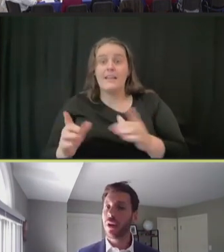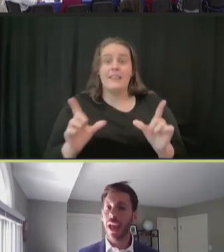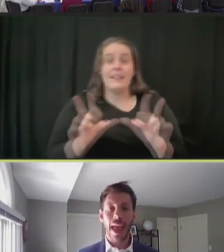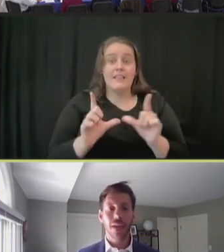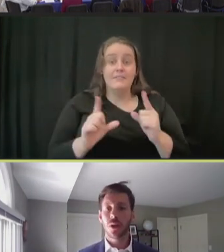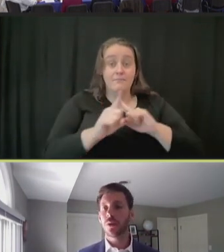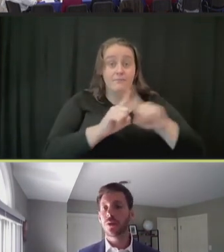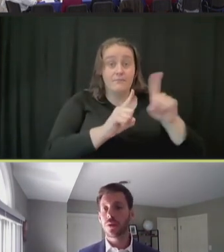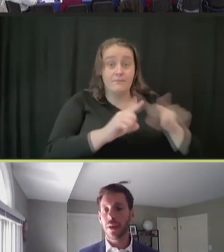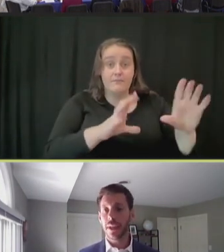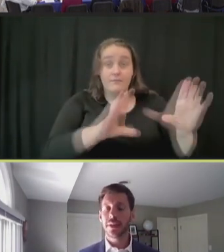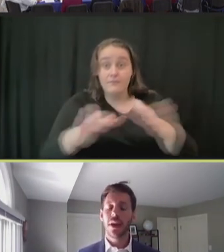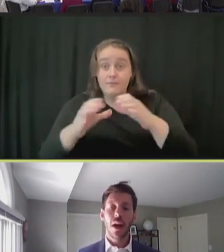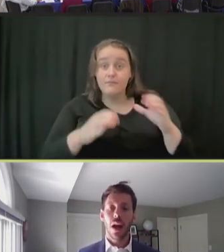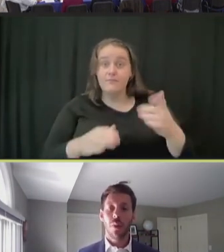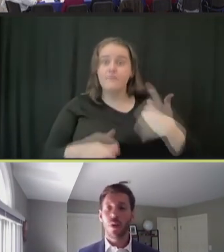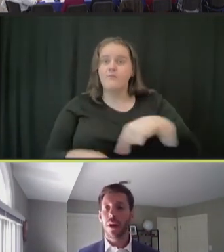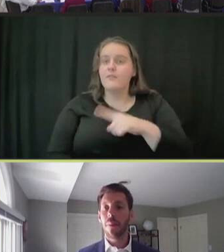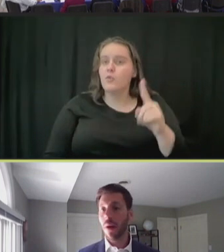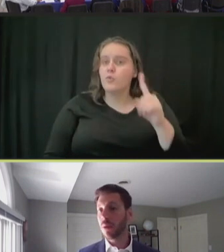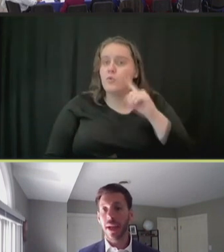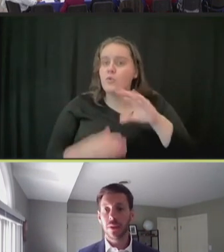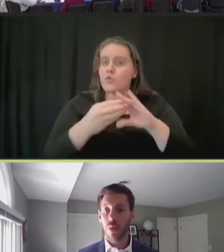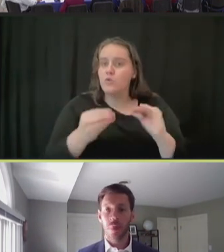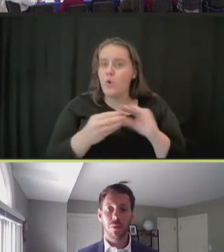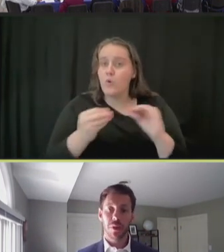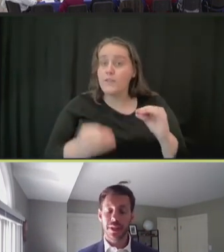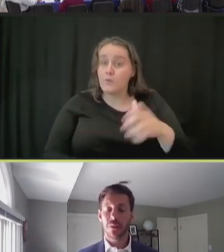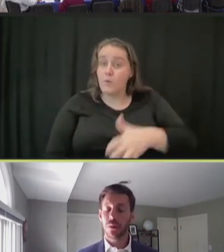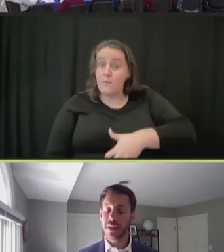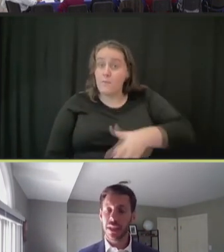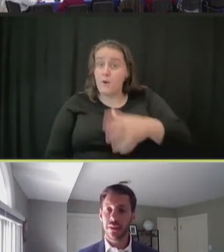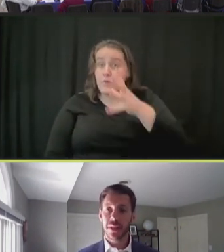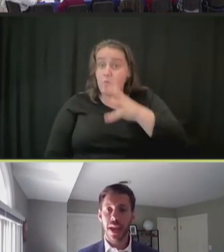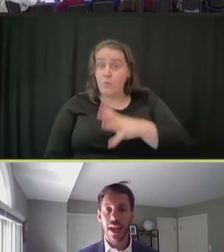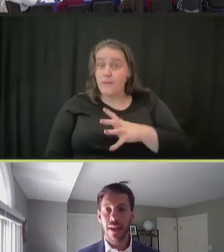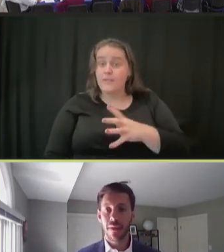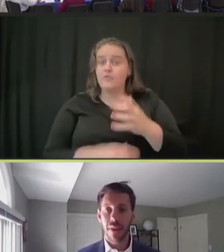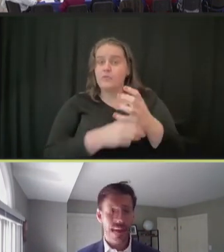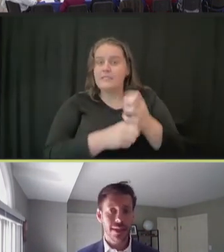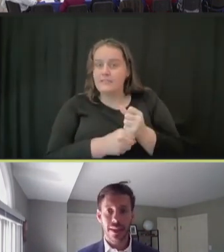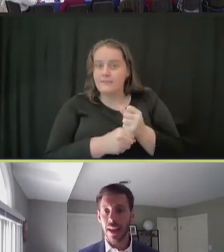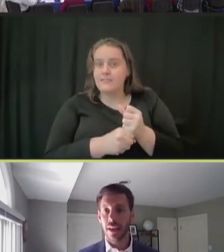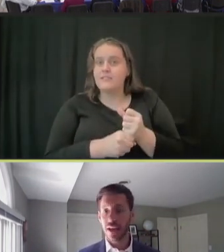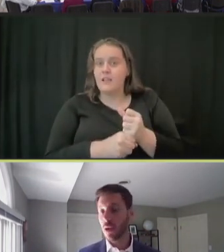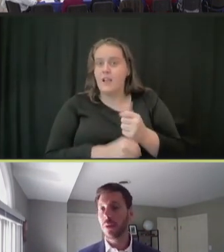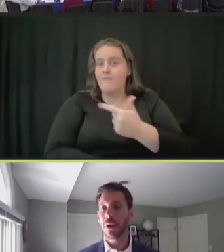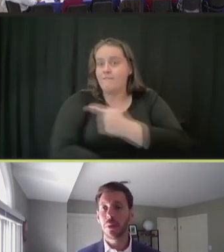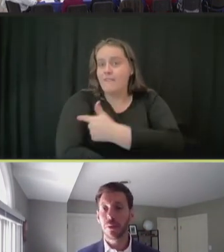heard anecdotal stories where a pregnant woman receives a vaccine that has only been approved